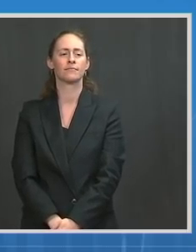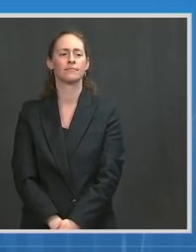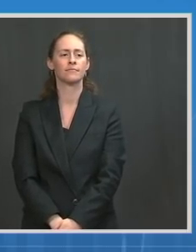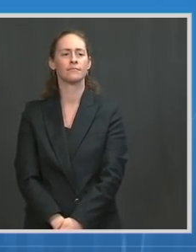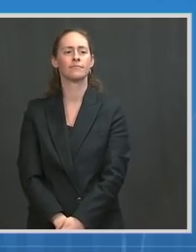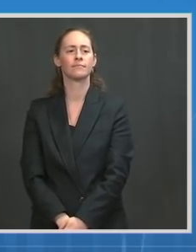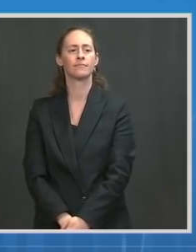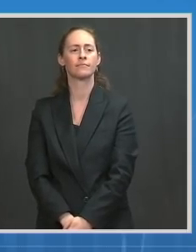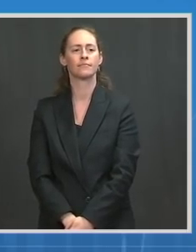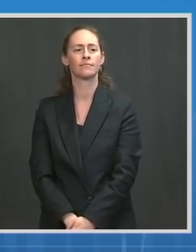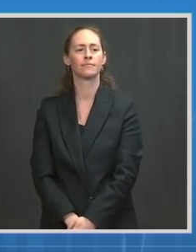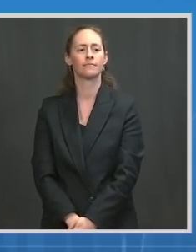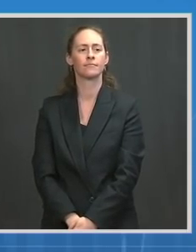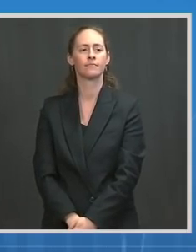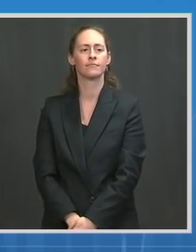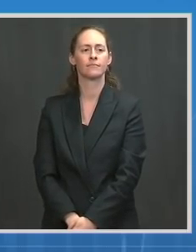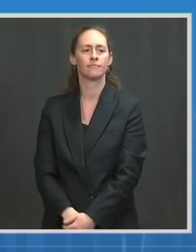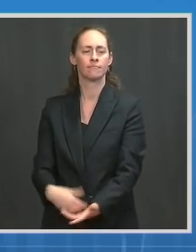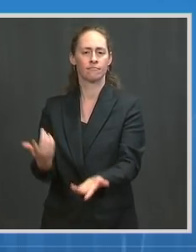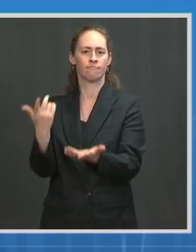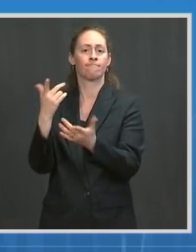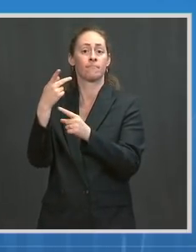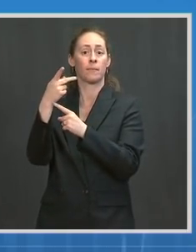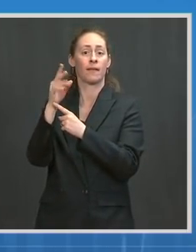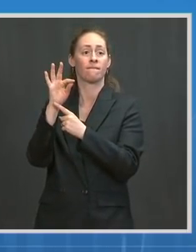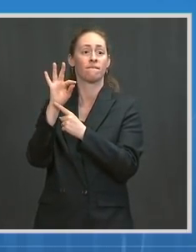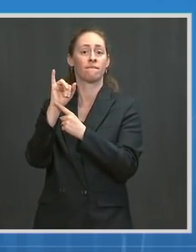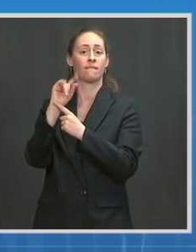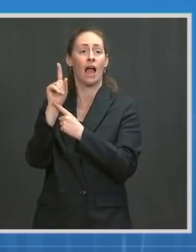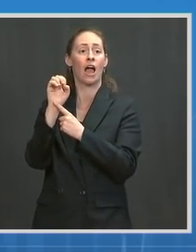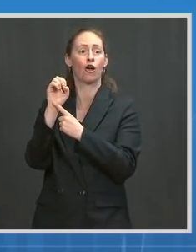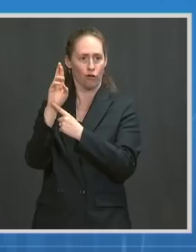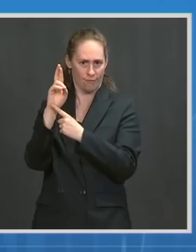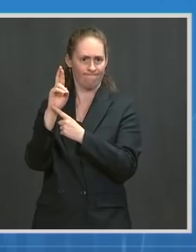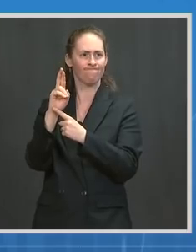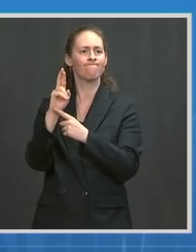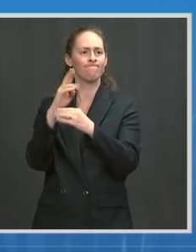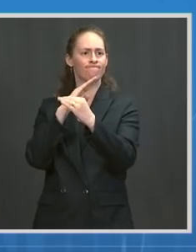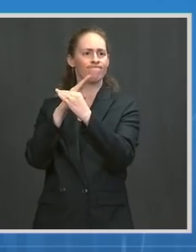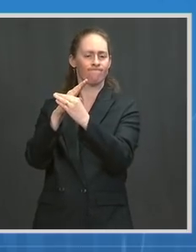is against the common circulating variants in the United States, B117,